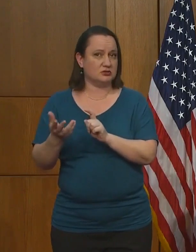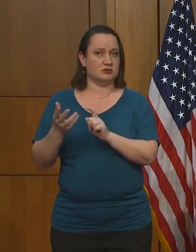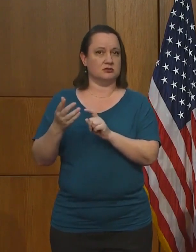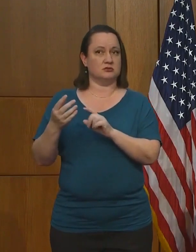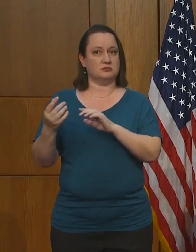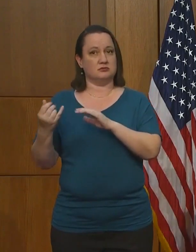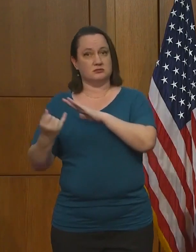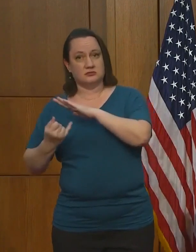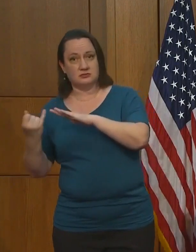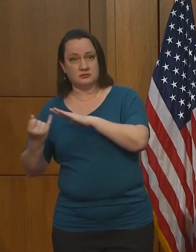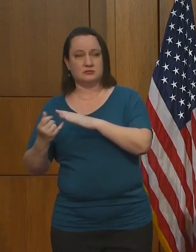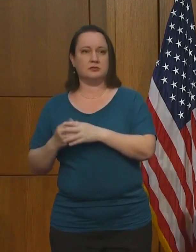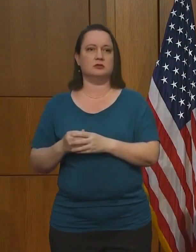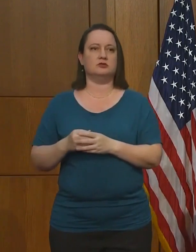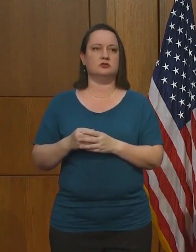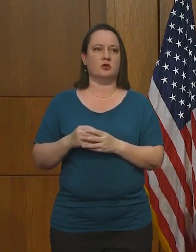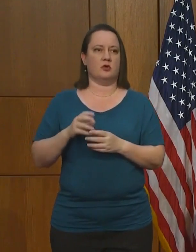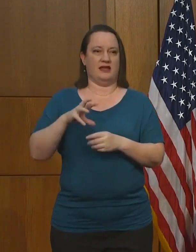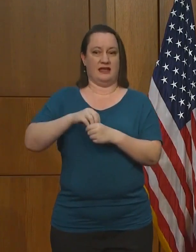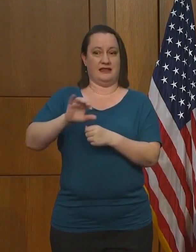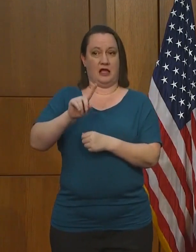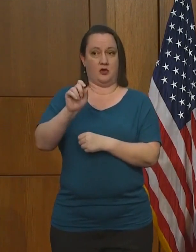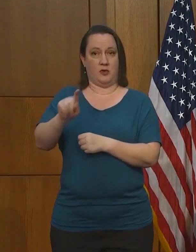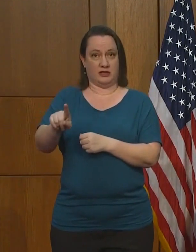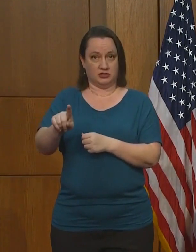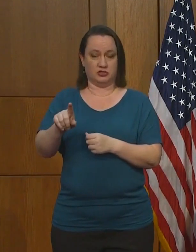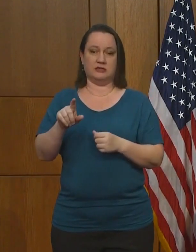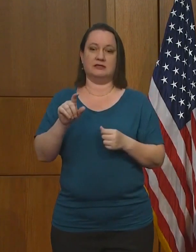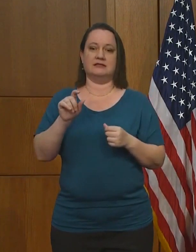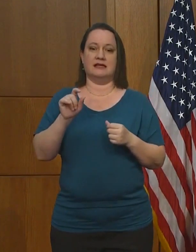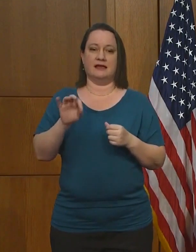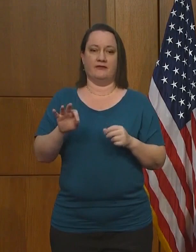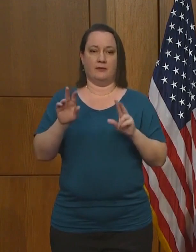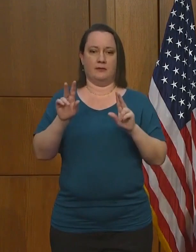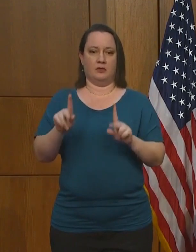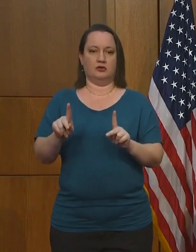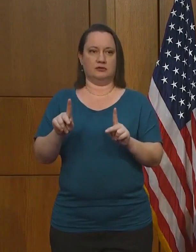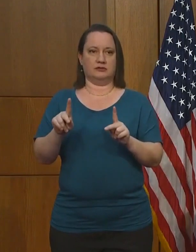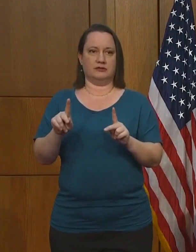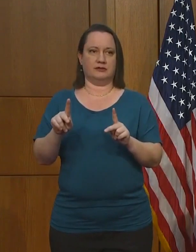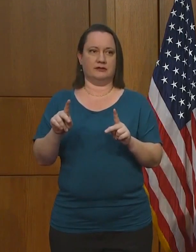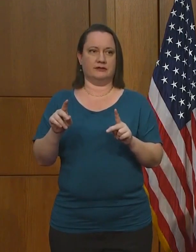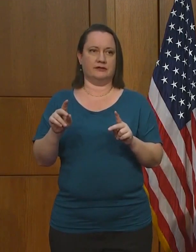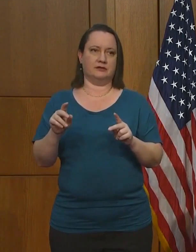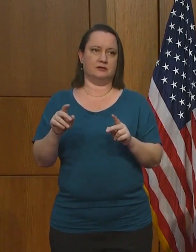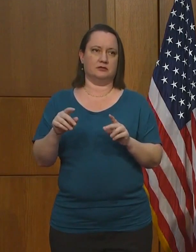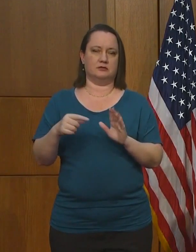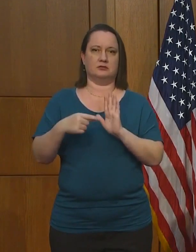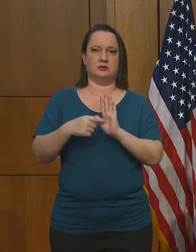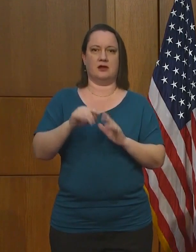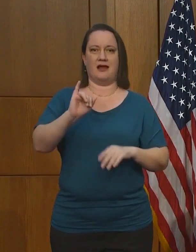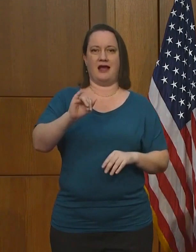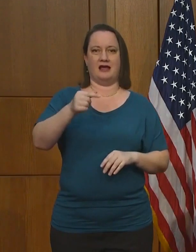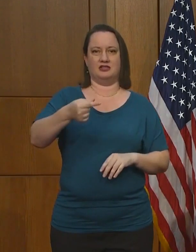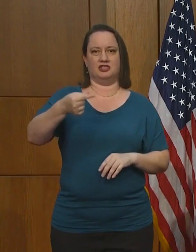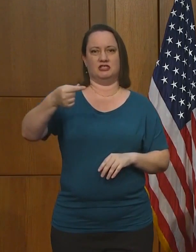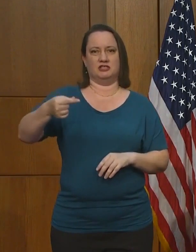BE WHAT KIND OF BEHAVIOR THEY SHOULD HAVE NOW I IMPLIED IN THAT QUESTION IS THE IDEA THAT